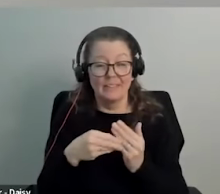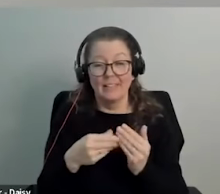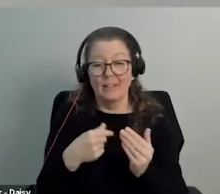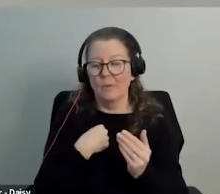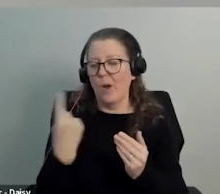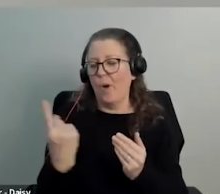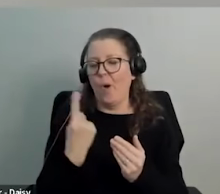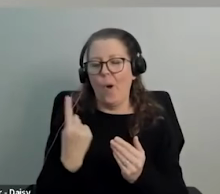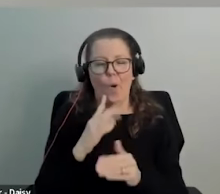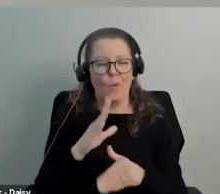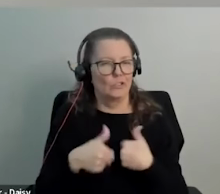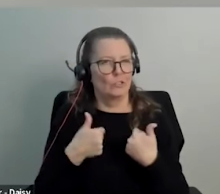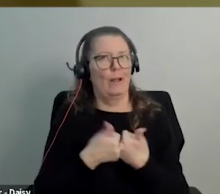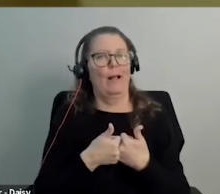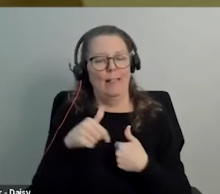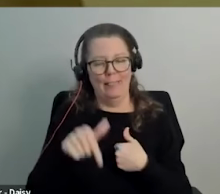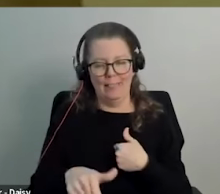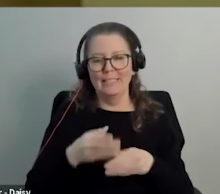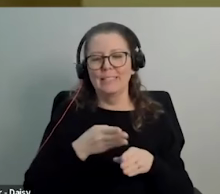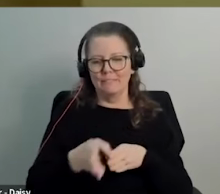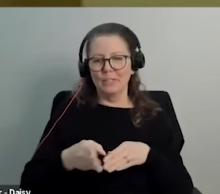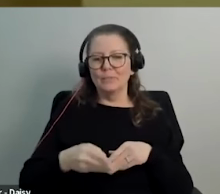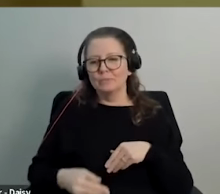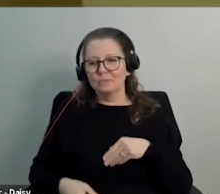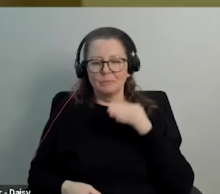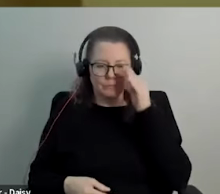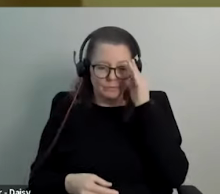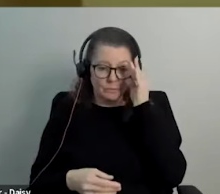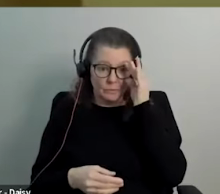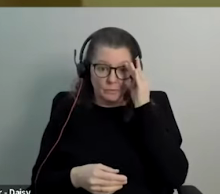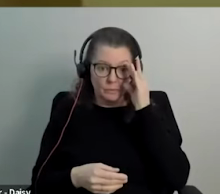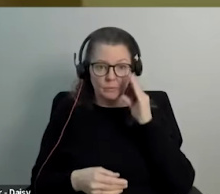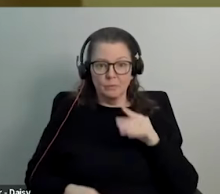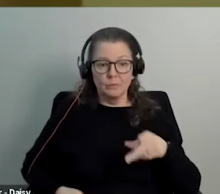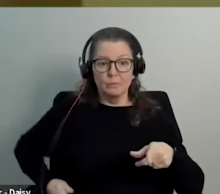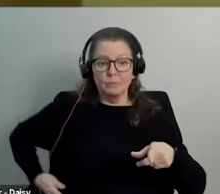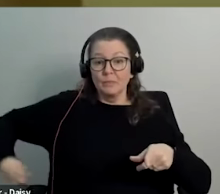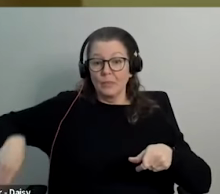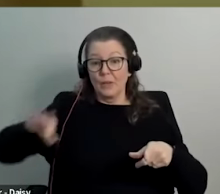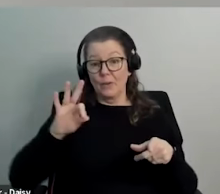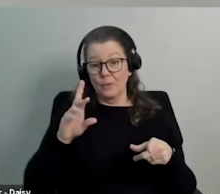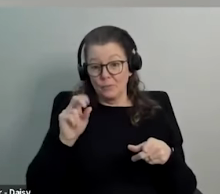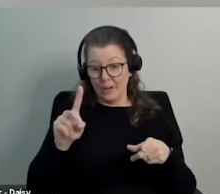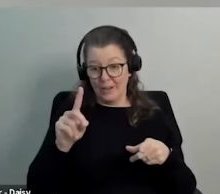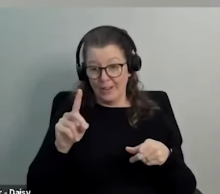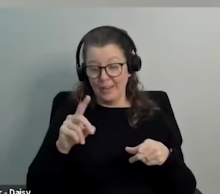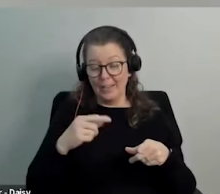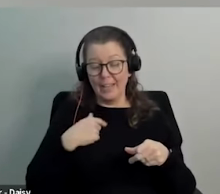that we all navigate in this field. Laura, I'm gonna dovetail off that because you know,